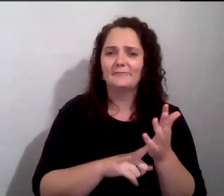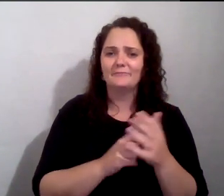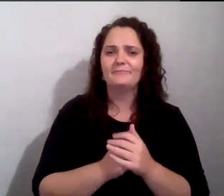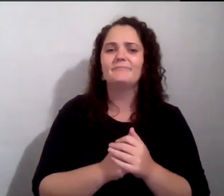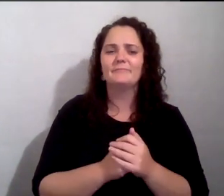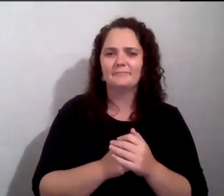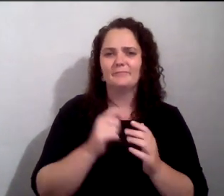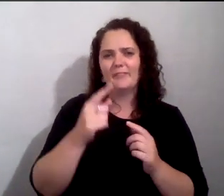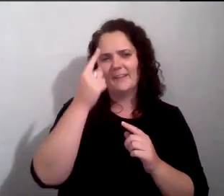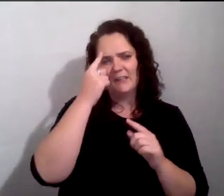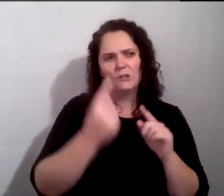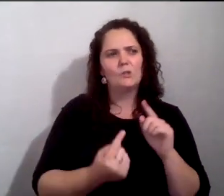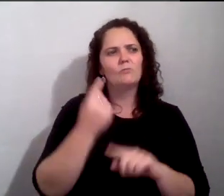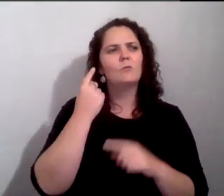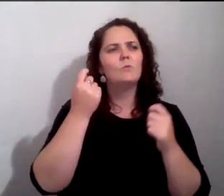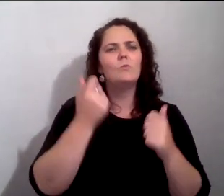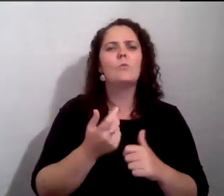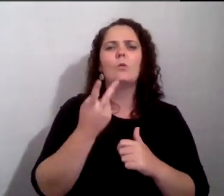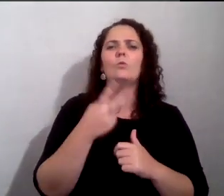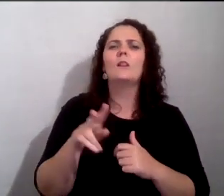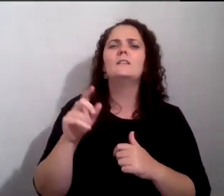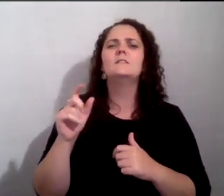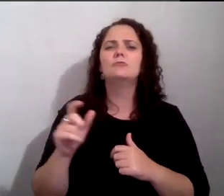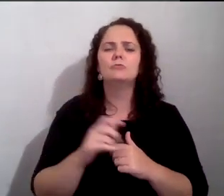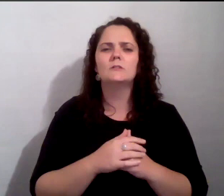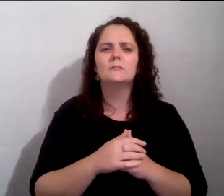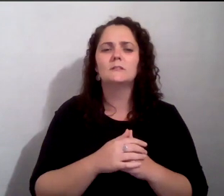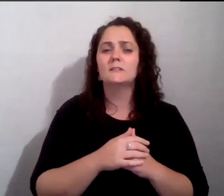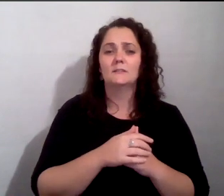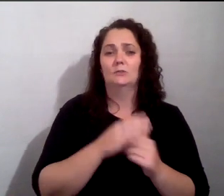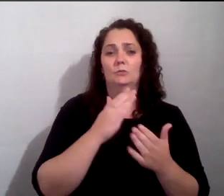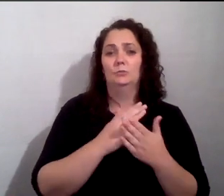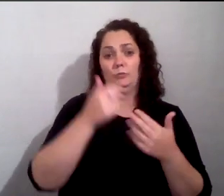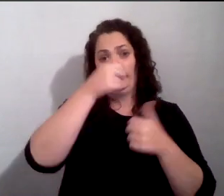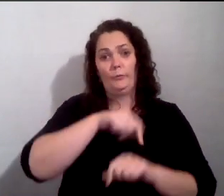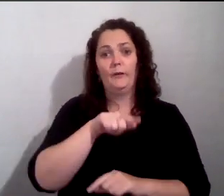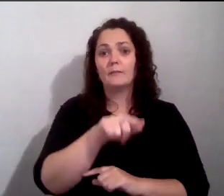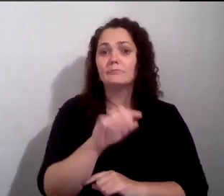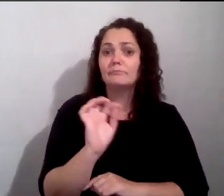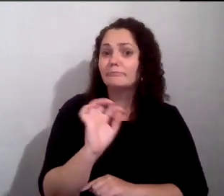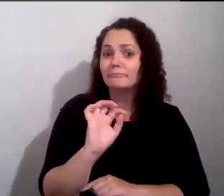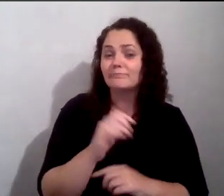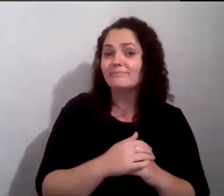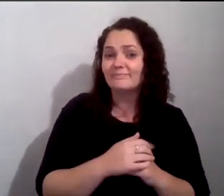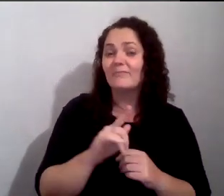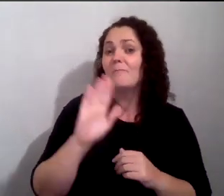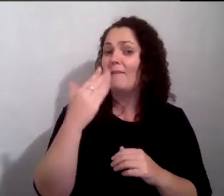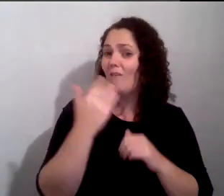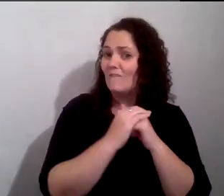now you wouldn't have thought that in the early 20th century, John Russell was pretty much completely unknown. He had been a friend